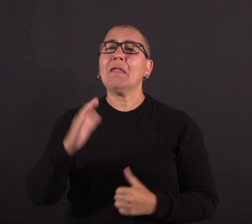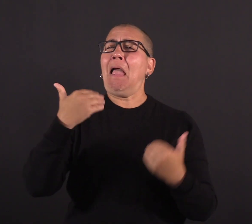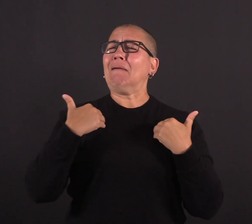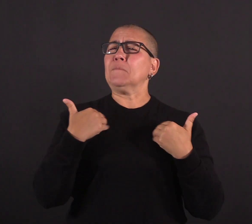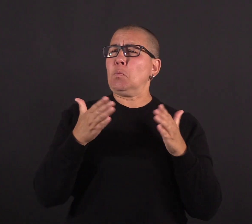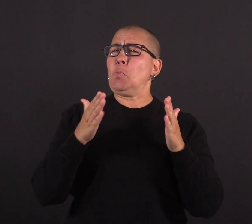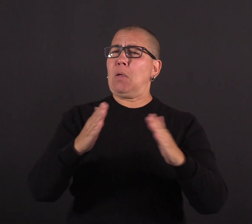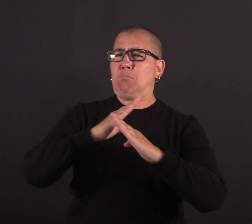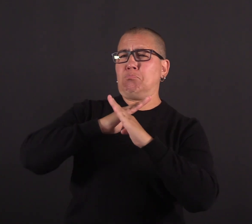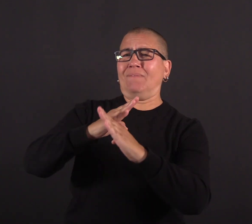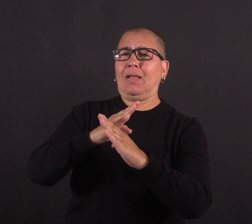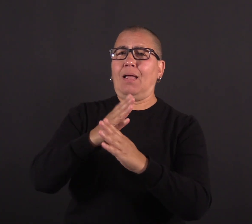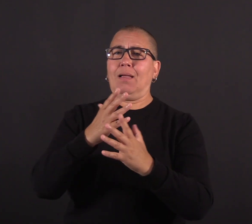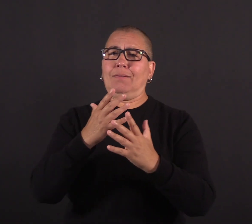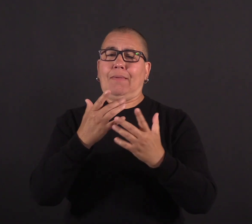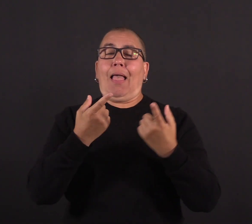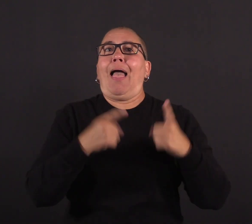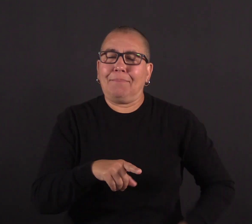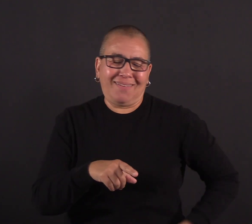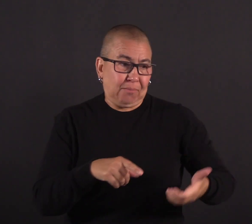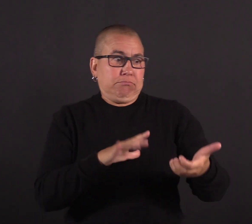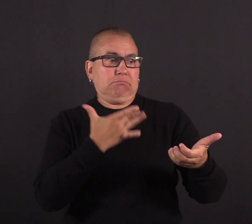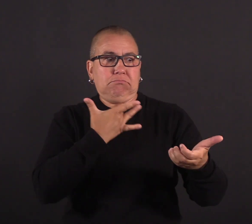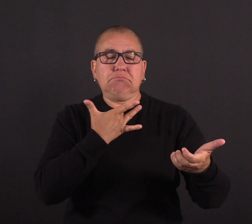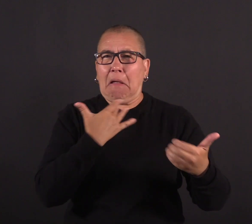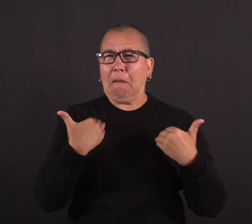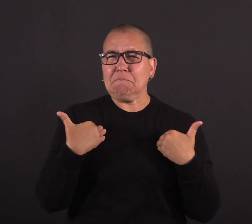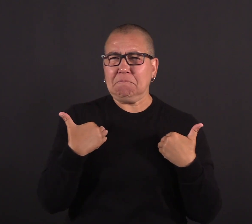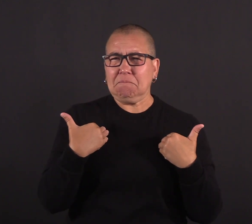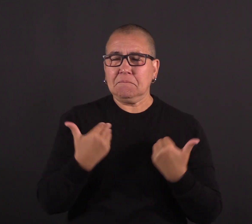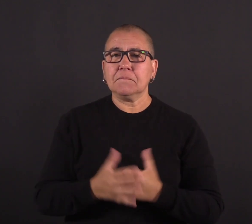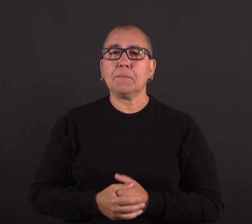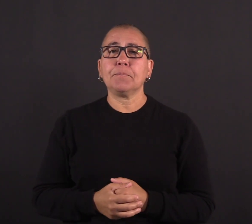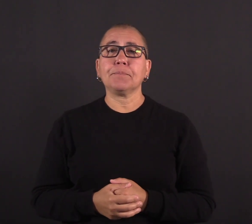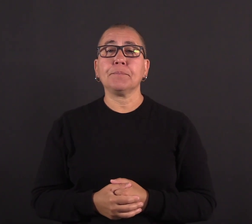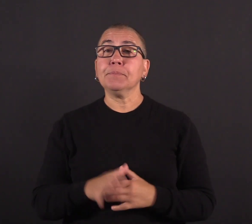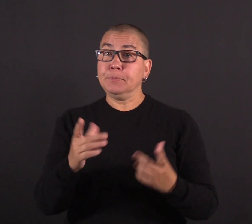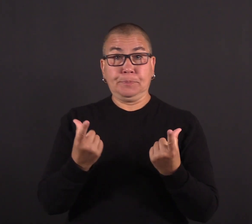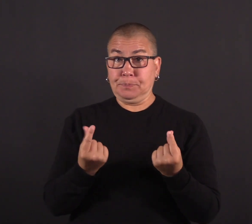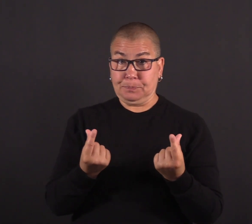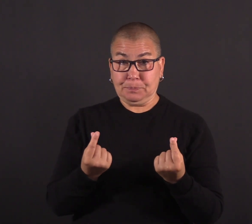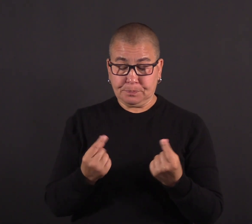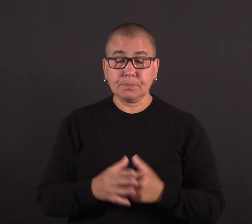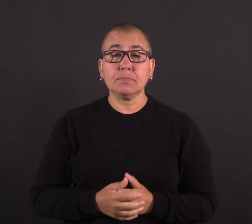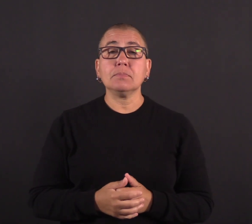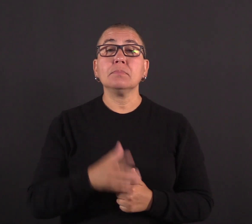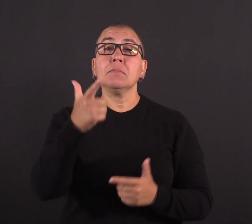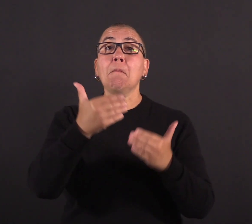There are things you can do to reduce the possibility of accidently calling 9-1-1. One.